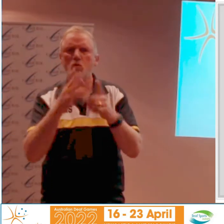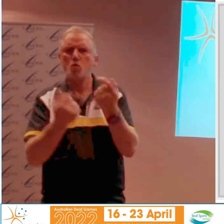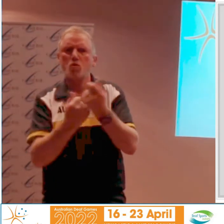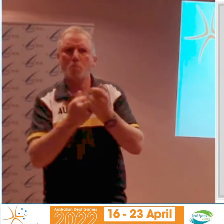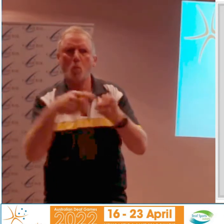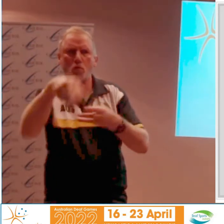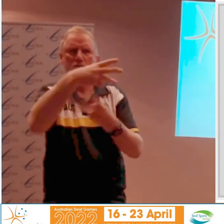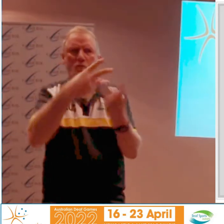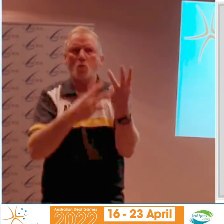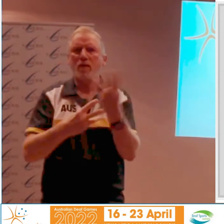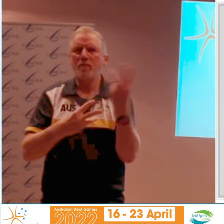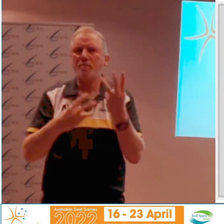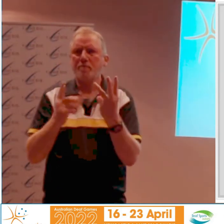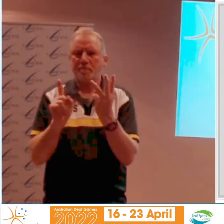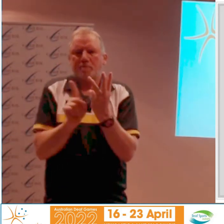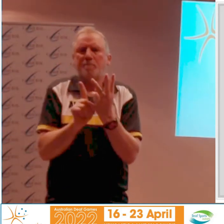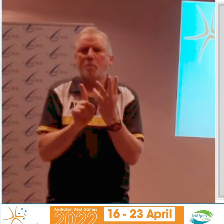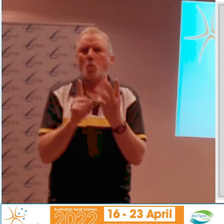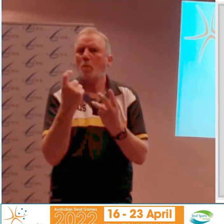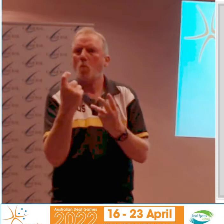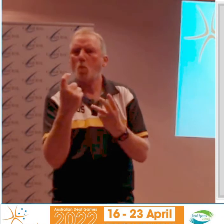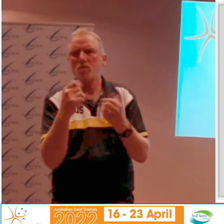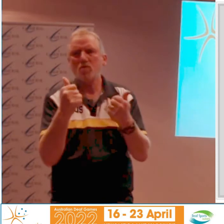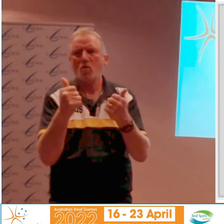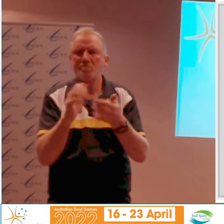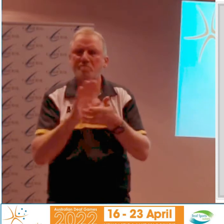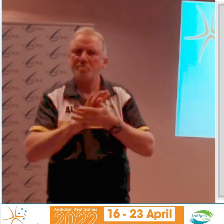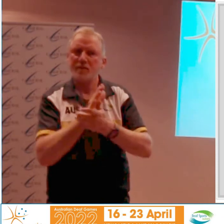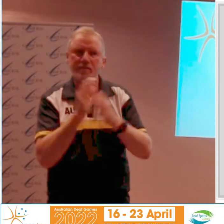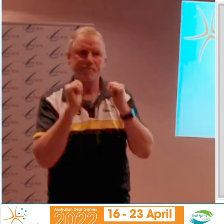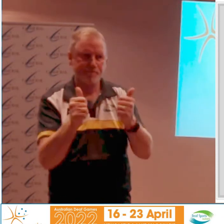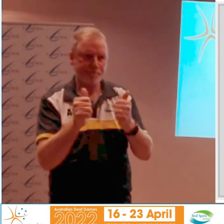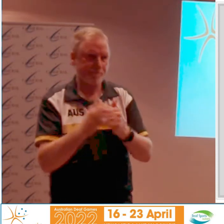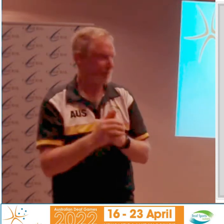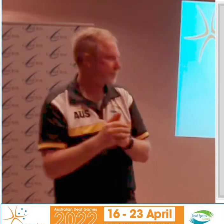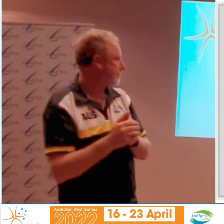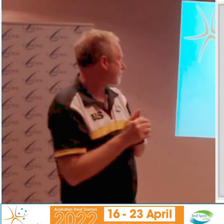so we only have the three at the moment